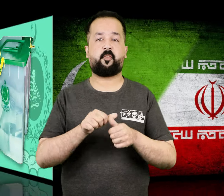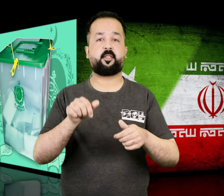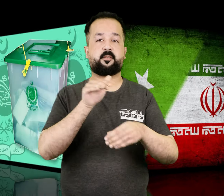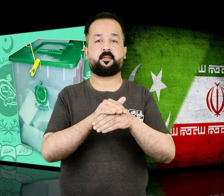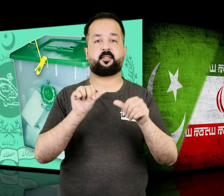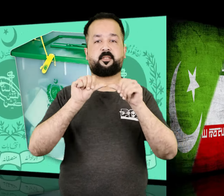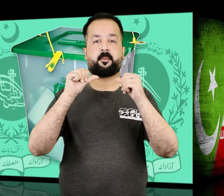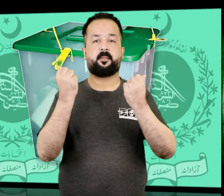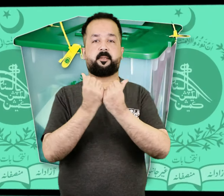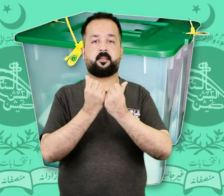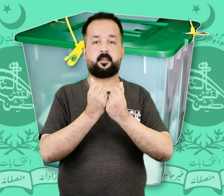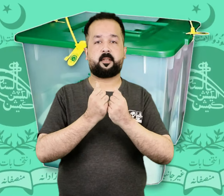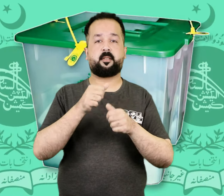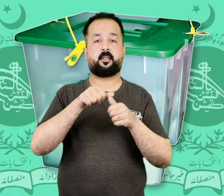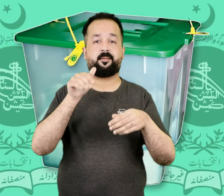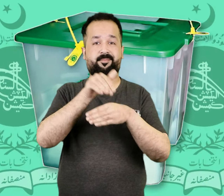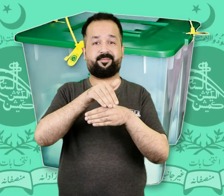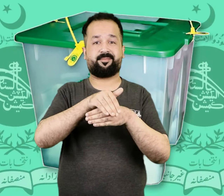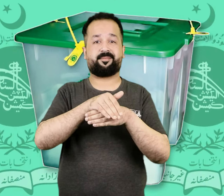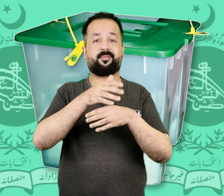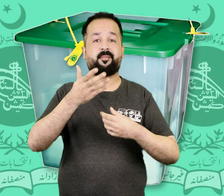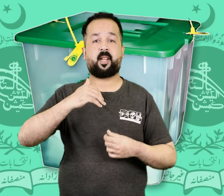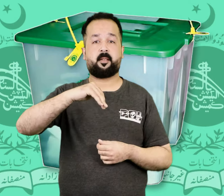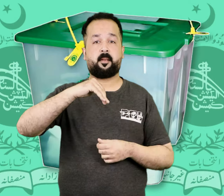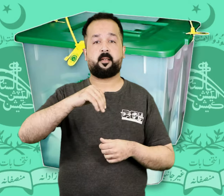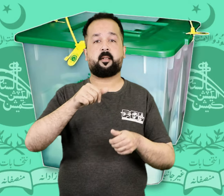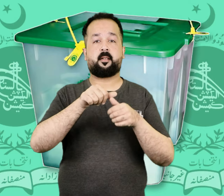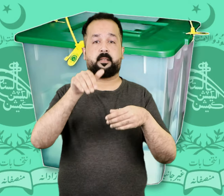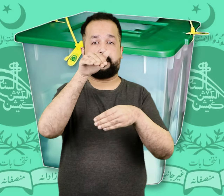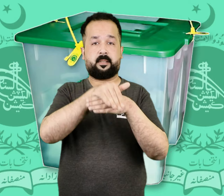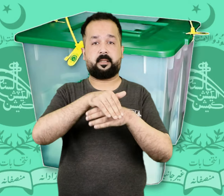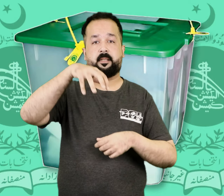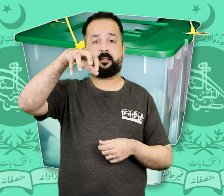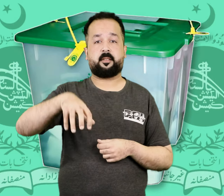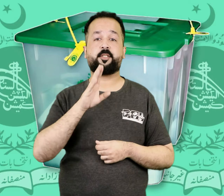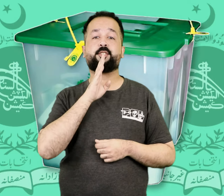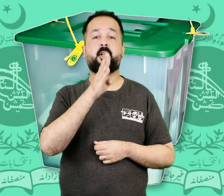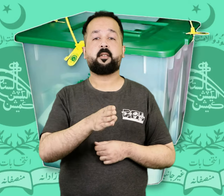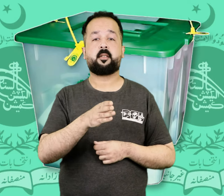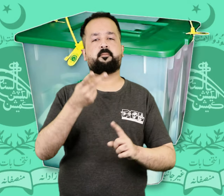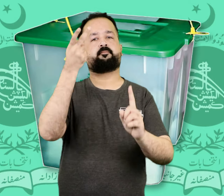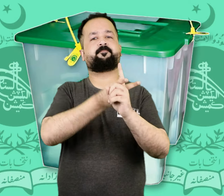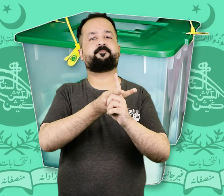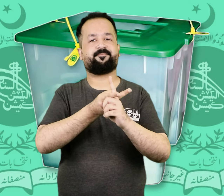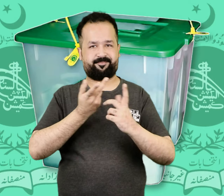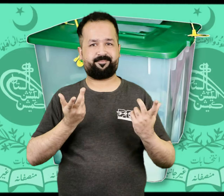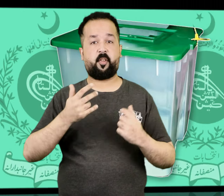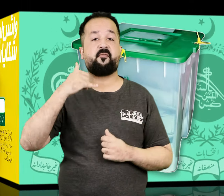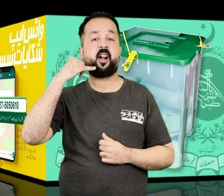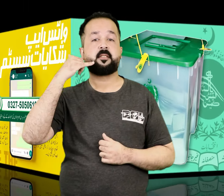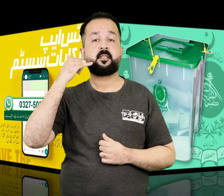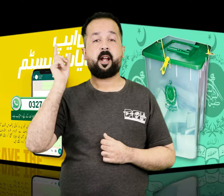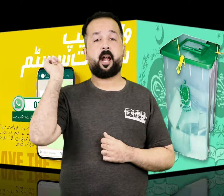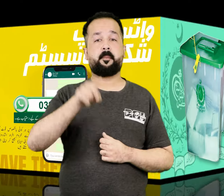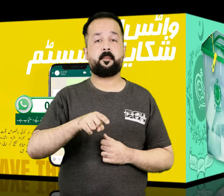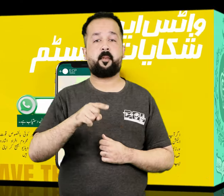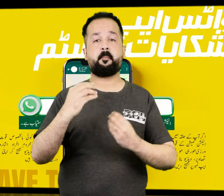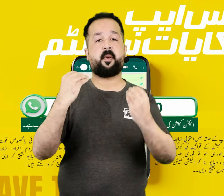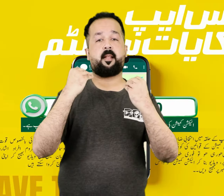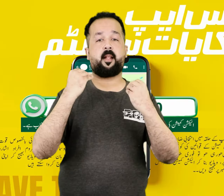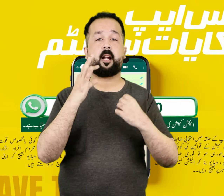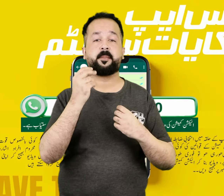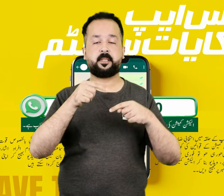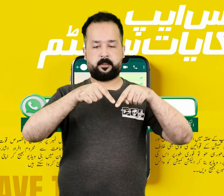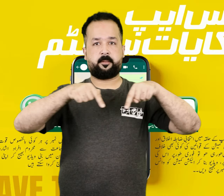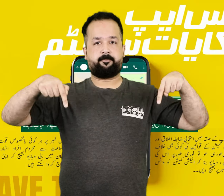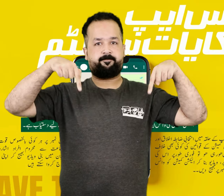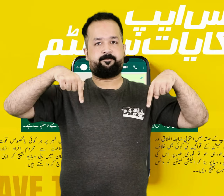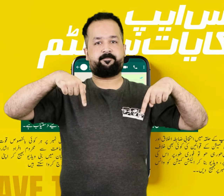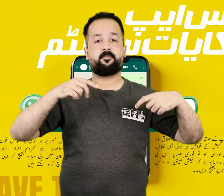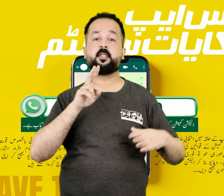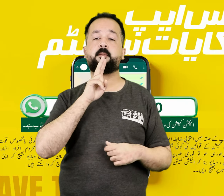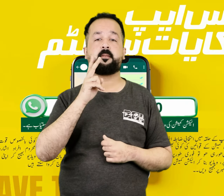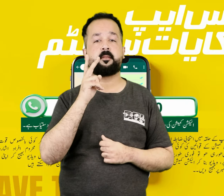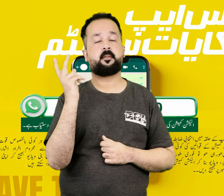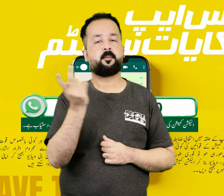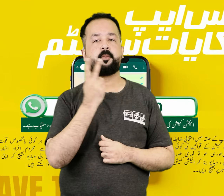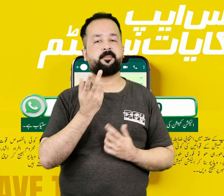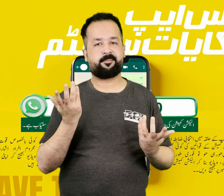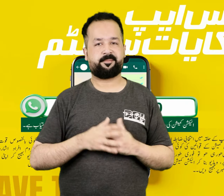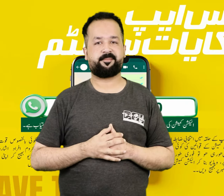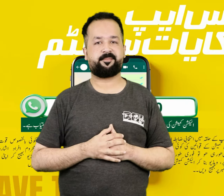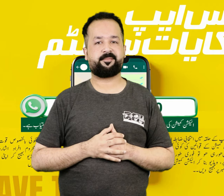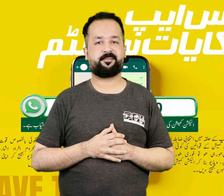The Election Commission has introduced a WhatsApp helpline 0327-5050610 for the registration of complaints related to polling during general elections.